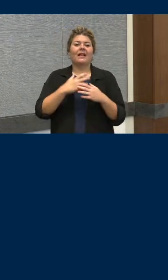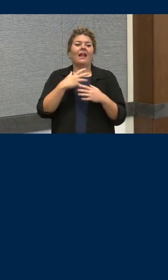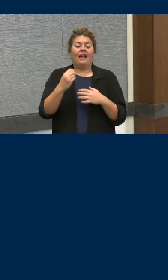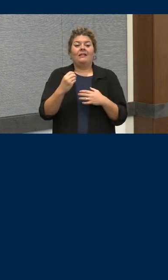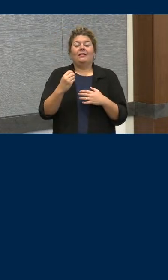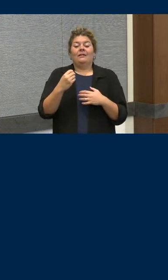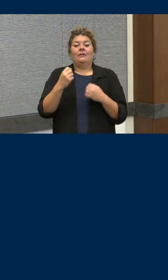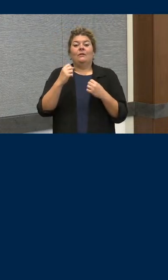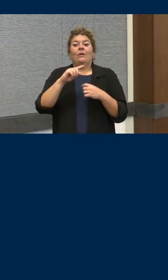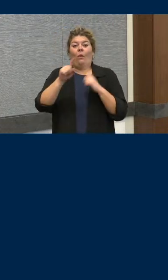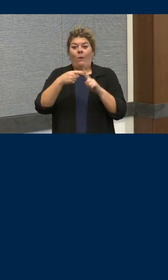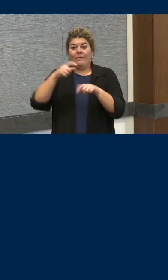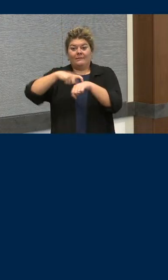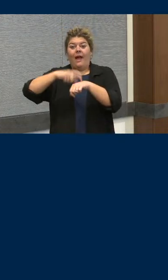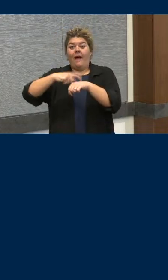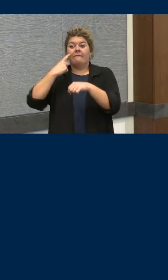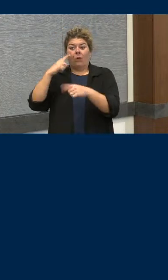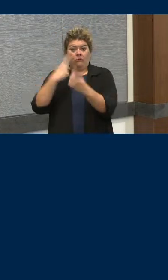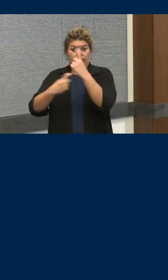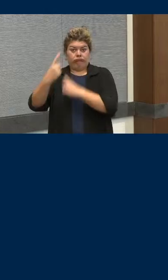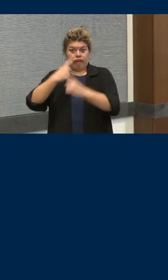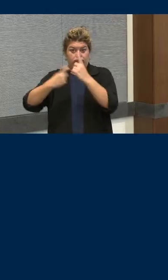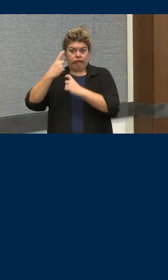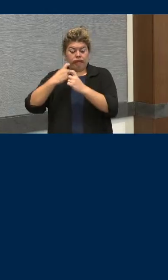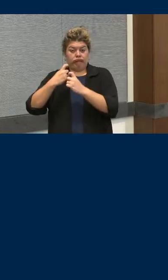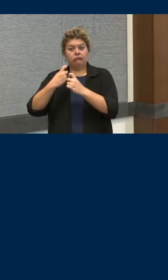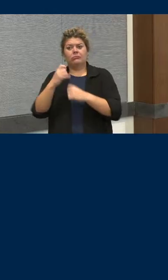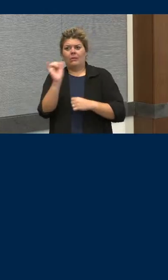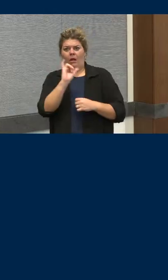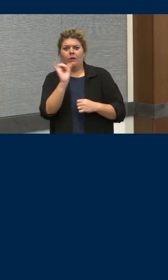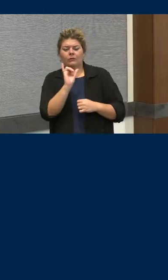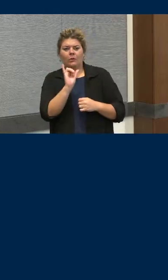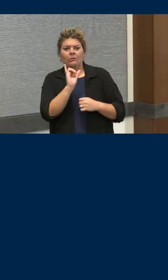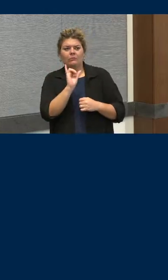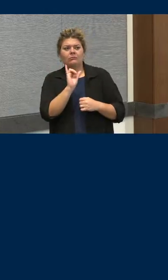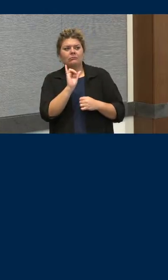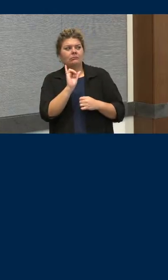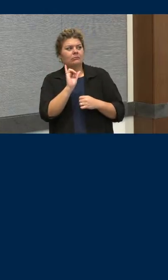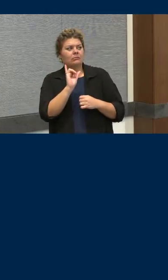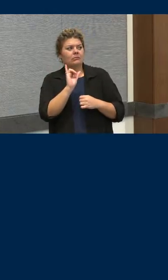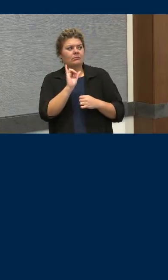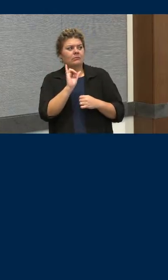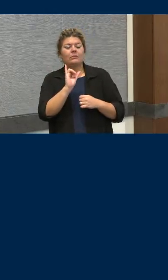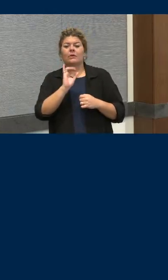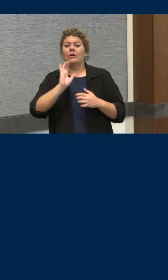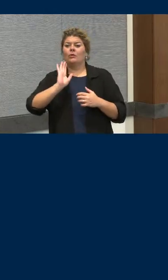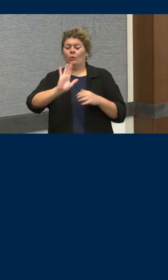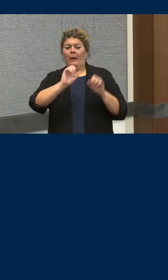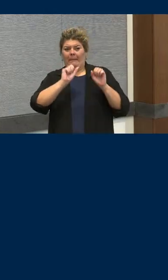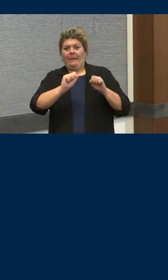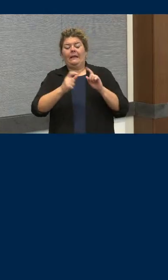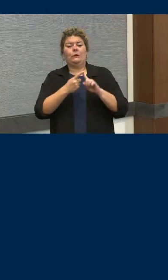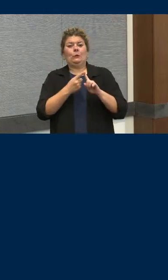questions also your ability to